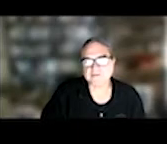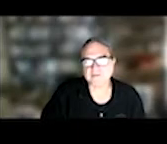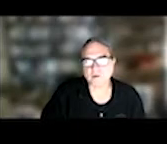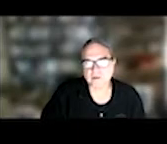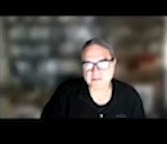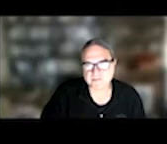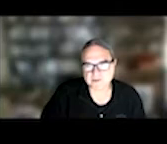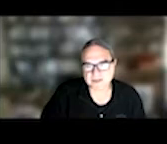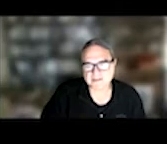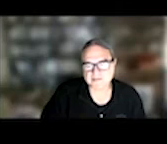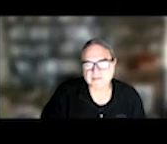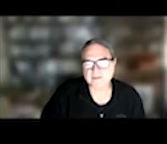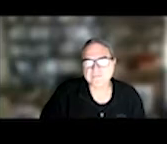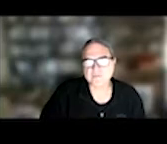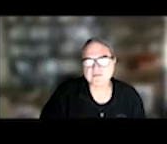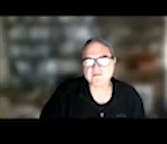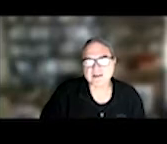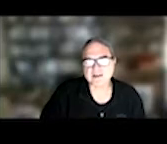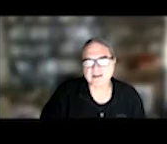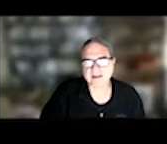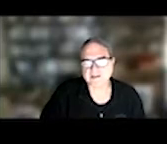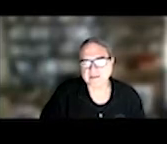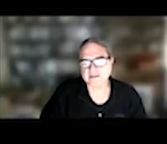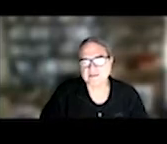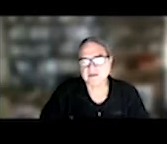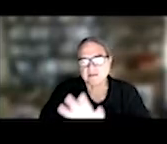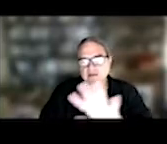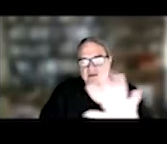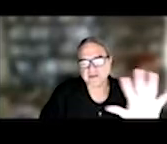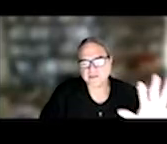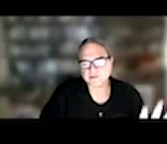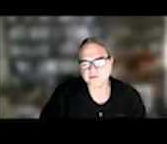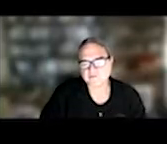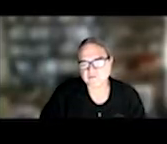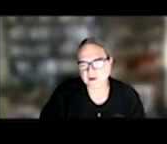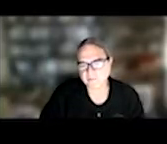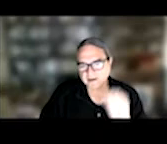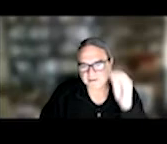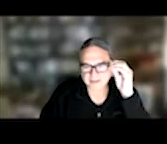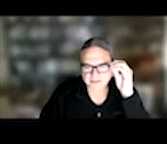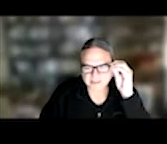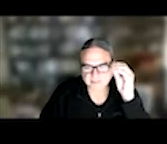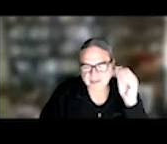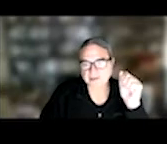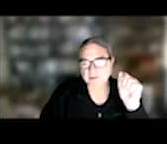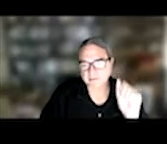from a holistic perspective, we have to recognize that the issue of trauma and its impact on public